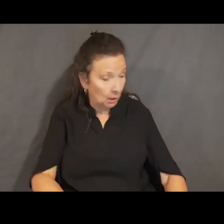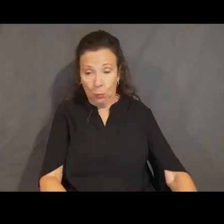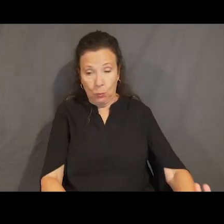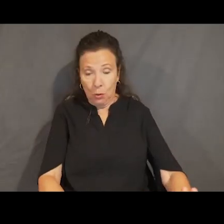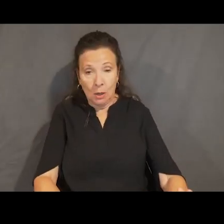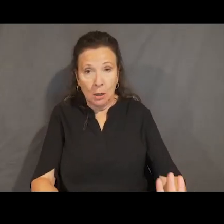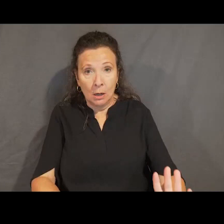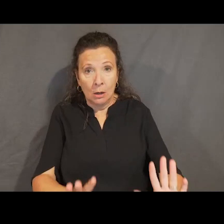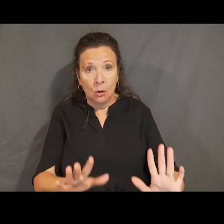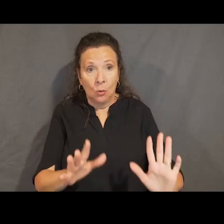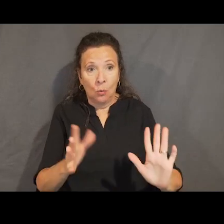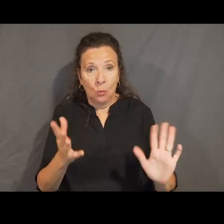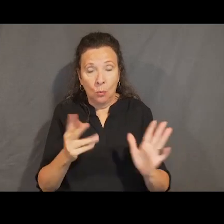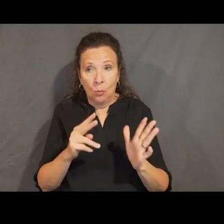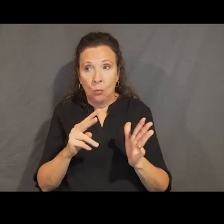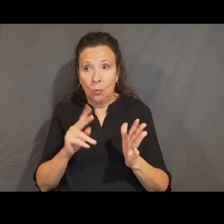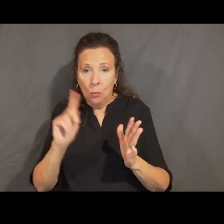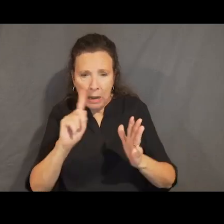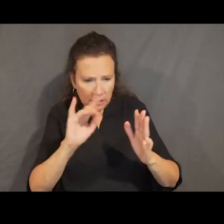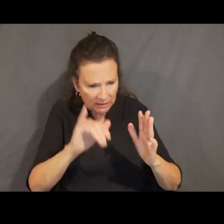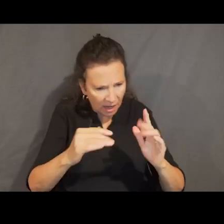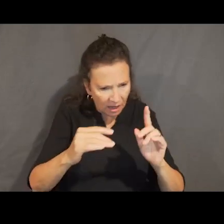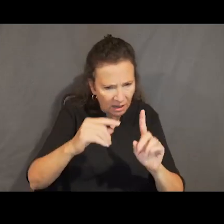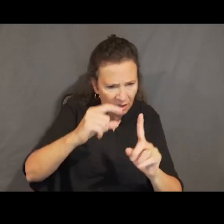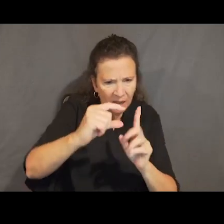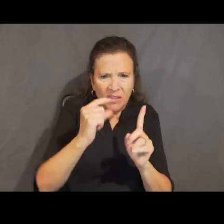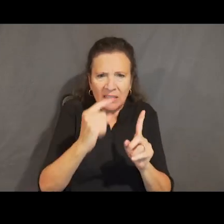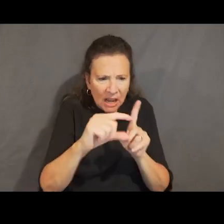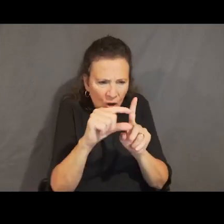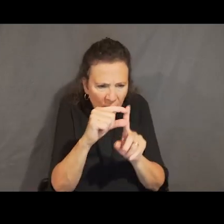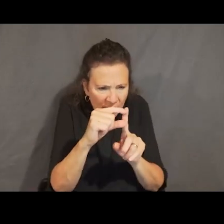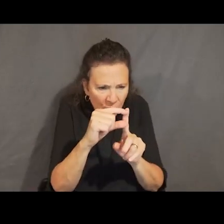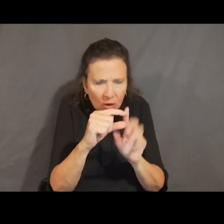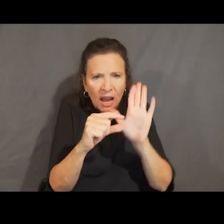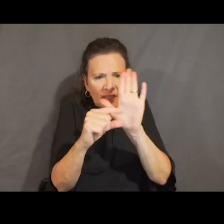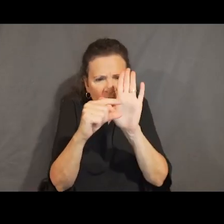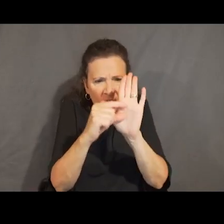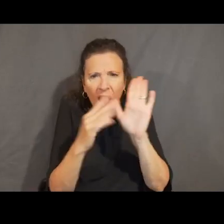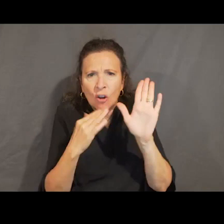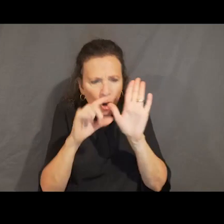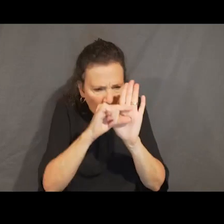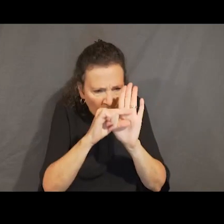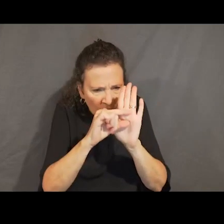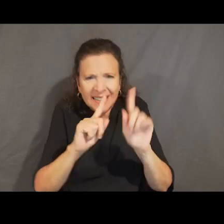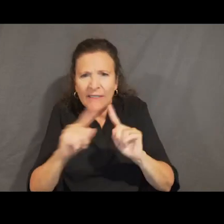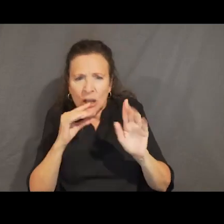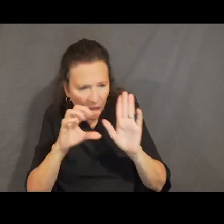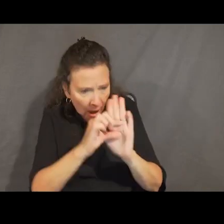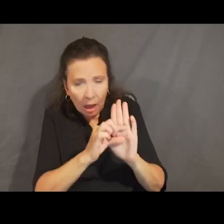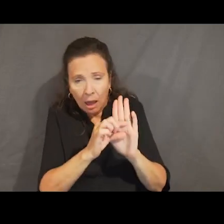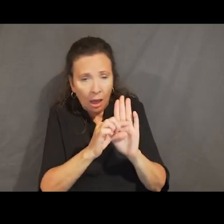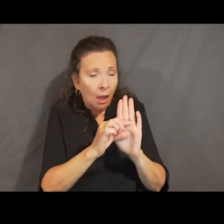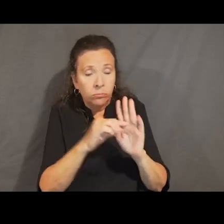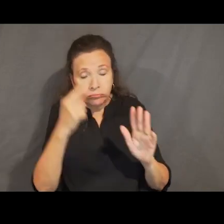think it meets? And where does it not meet? And it just takes so much time. We can actually teach AI